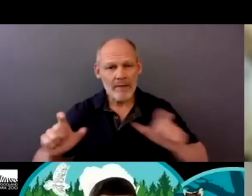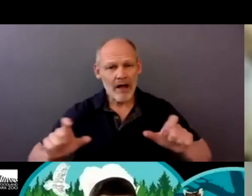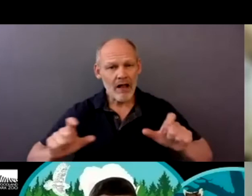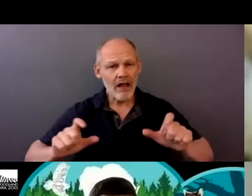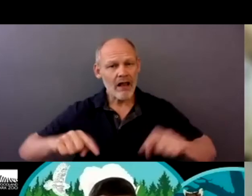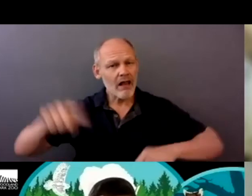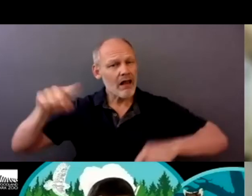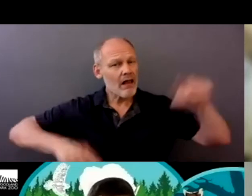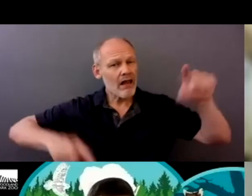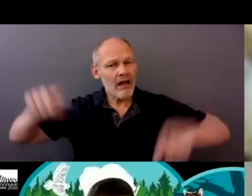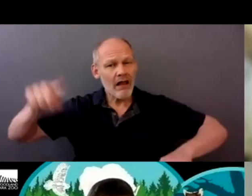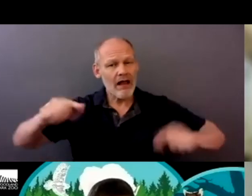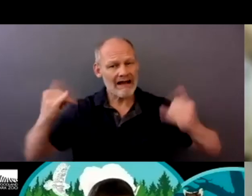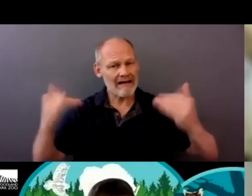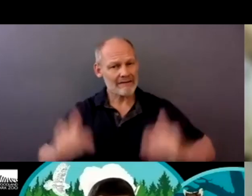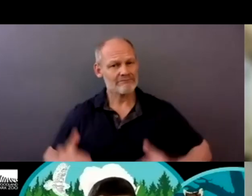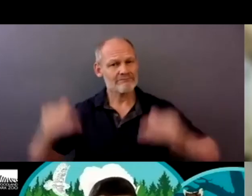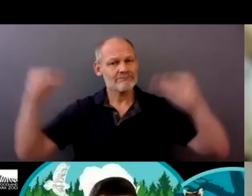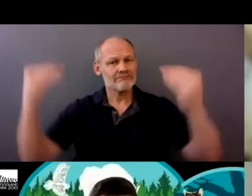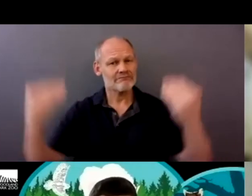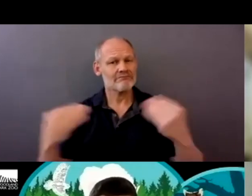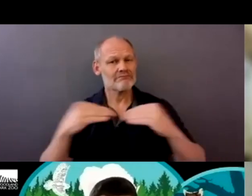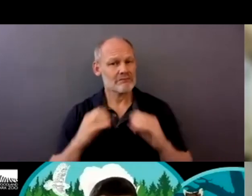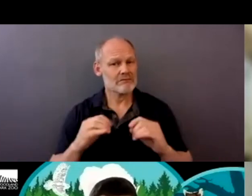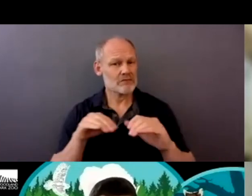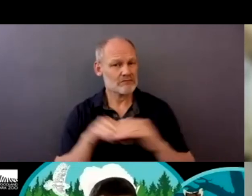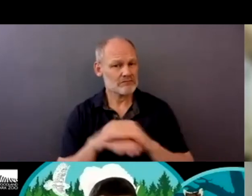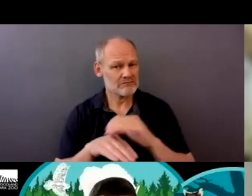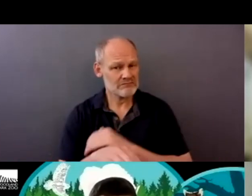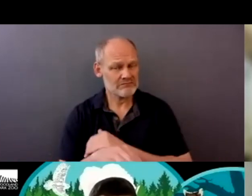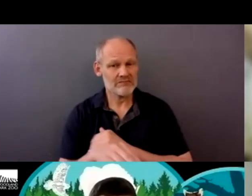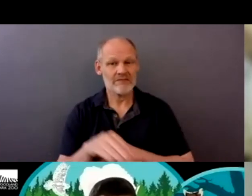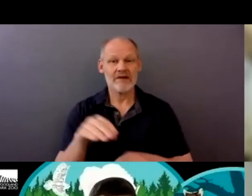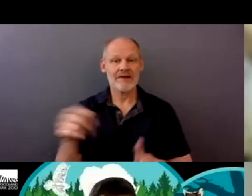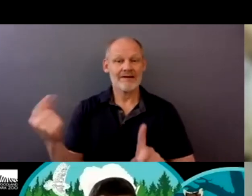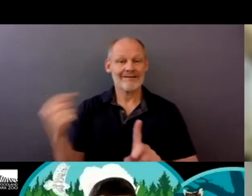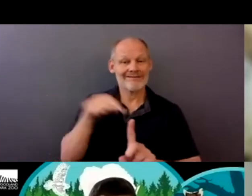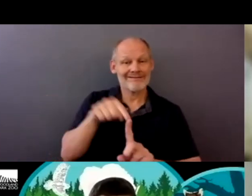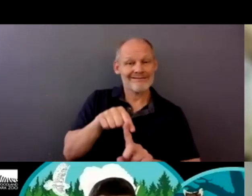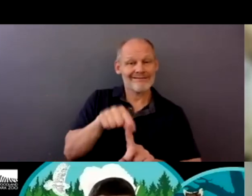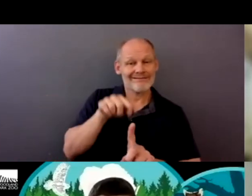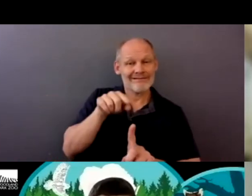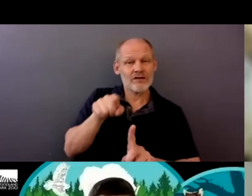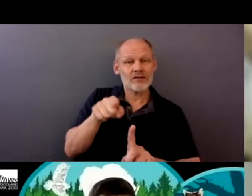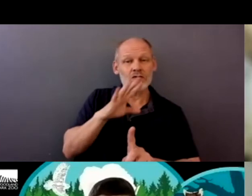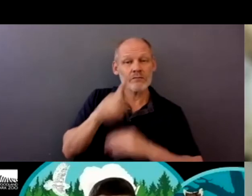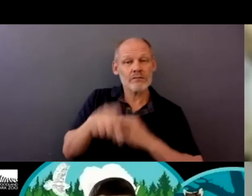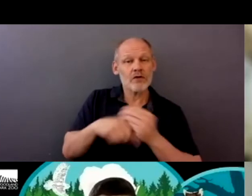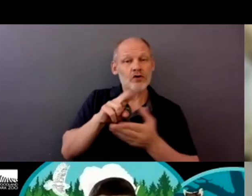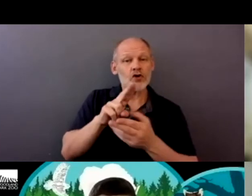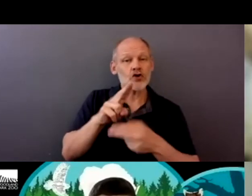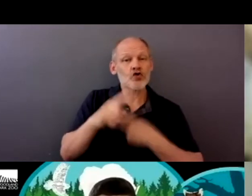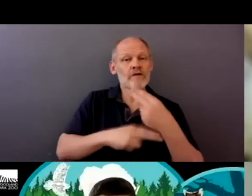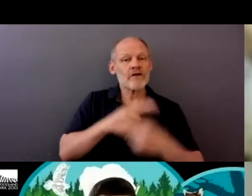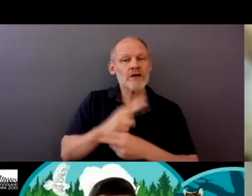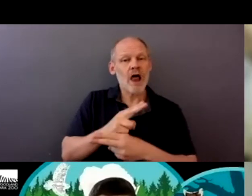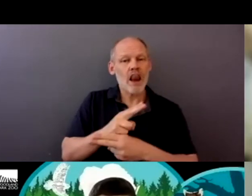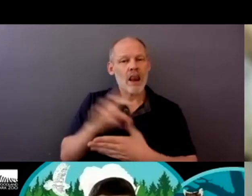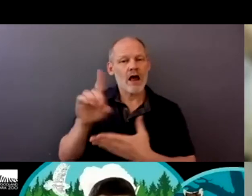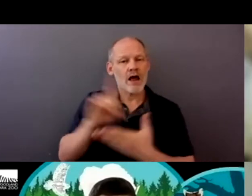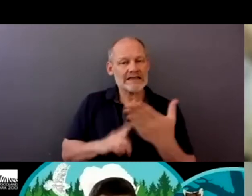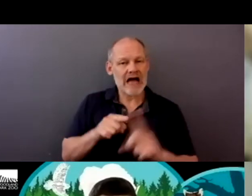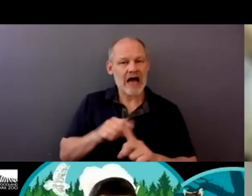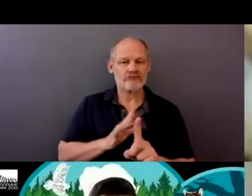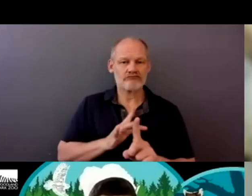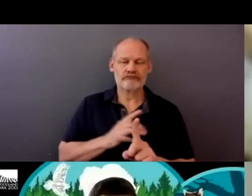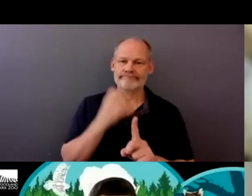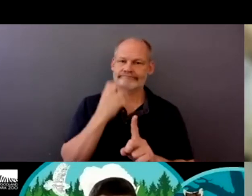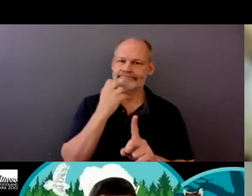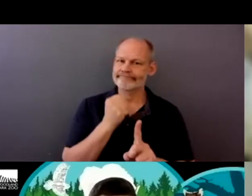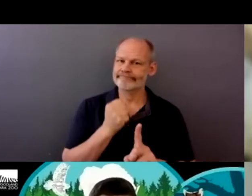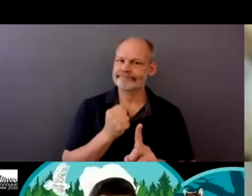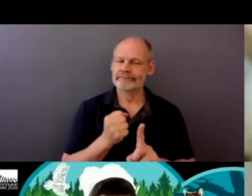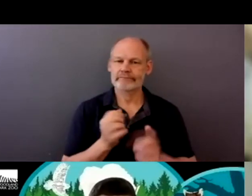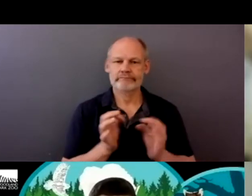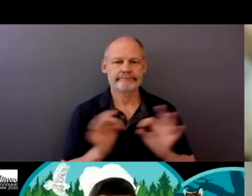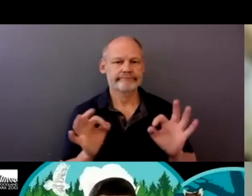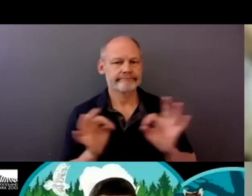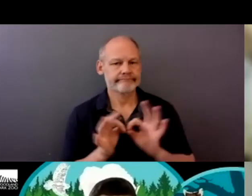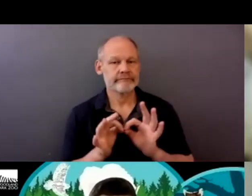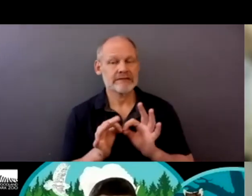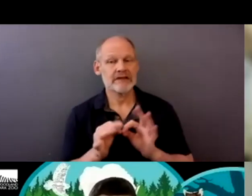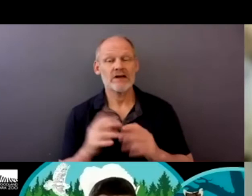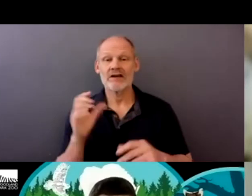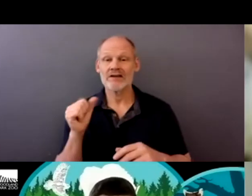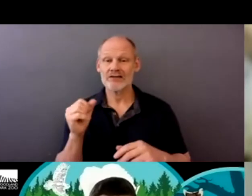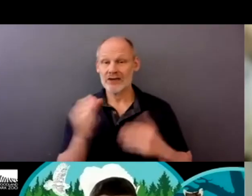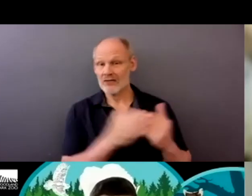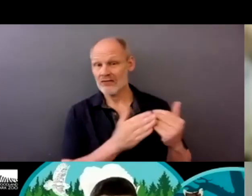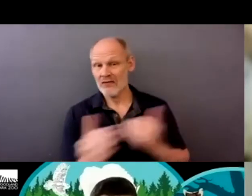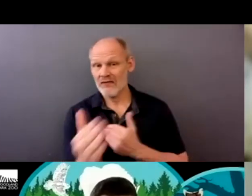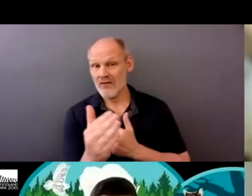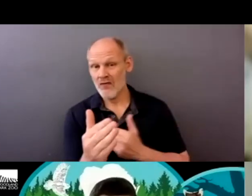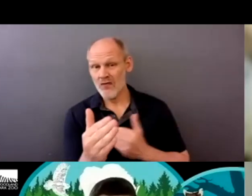as well. So that concept of universal design is invaluable. Hopefully, they will continue